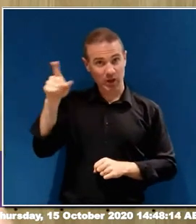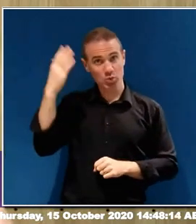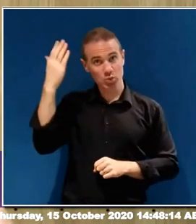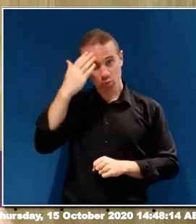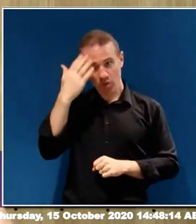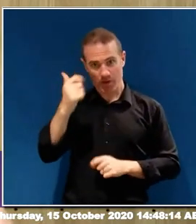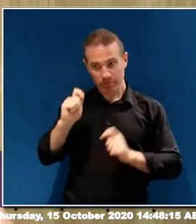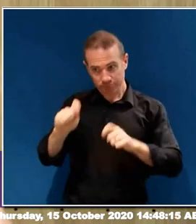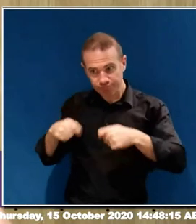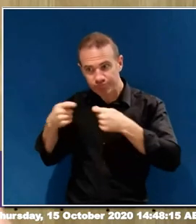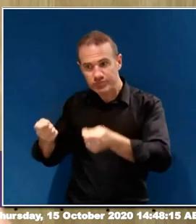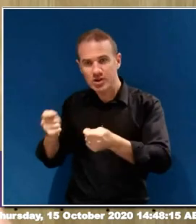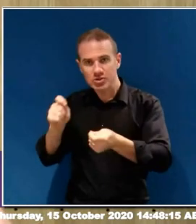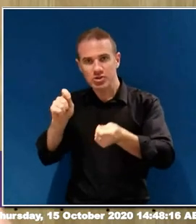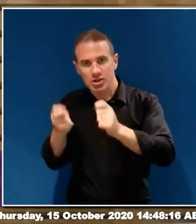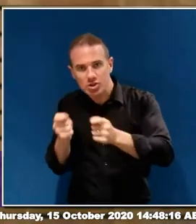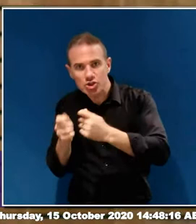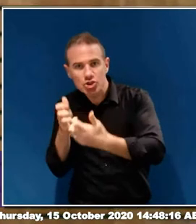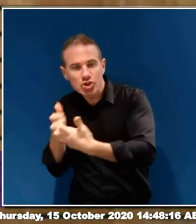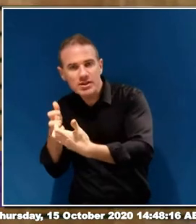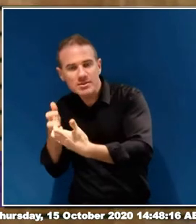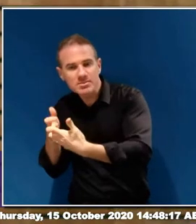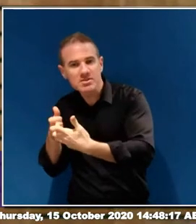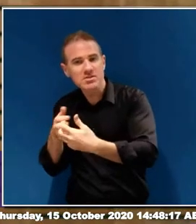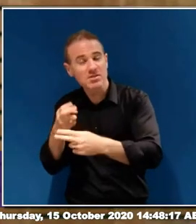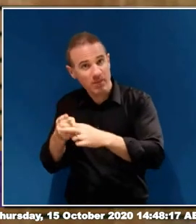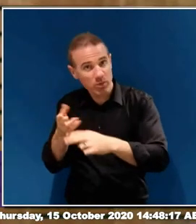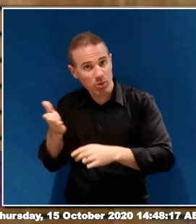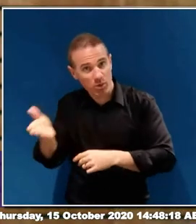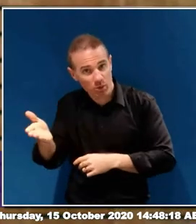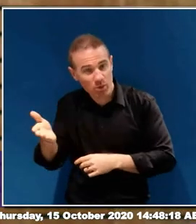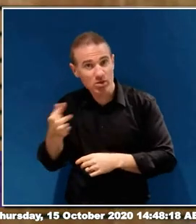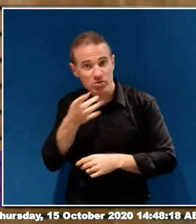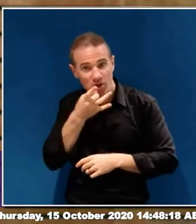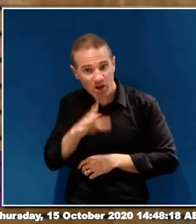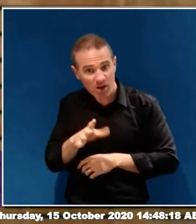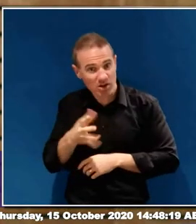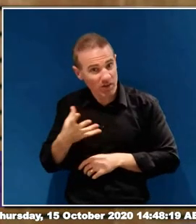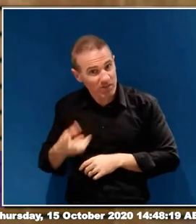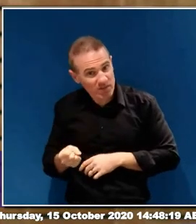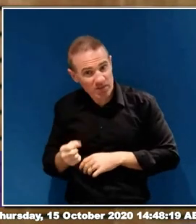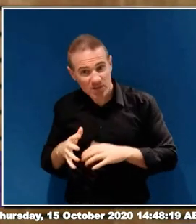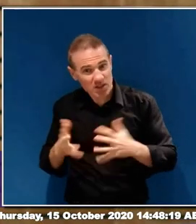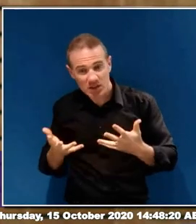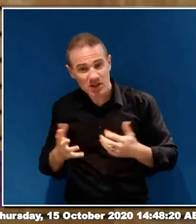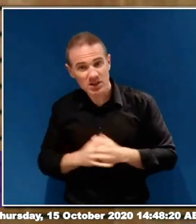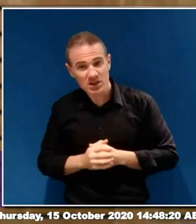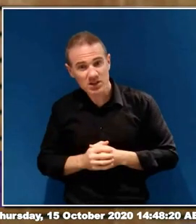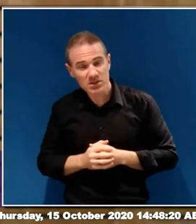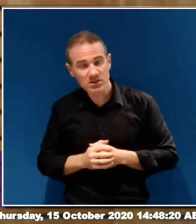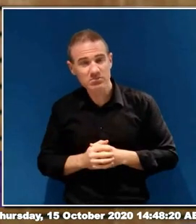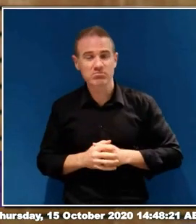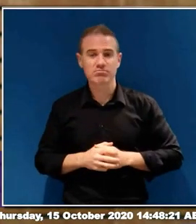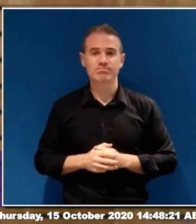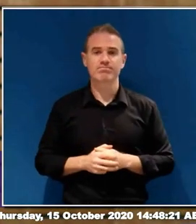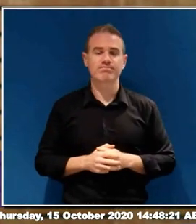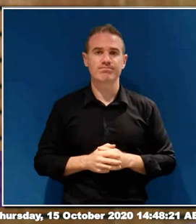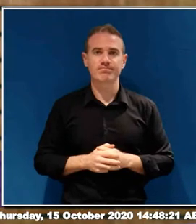speaking to you from Sydney - was there any adjustments for that child in the school before his expulsion?